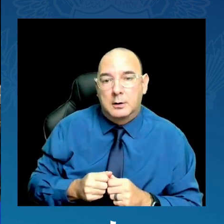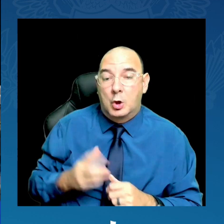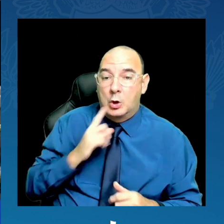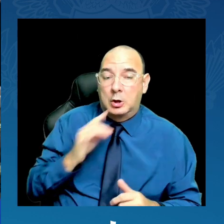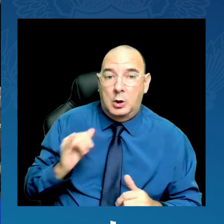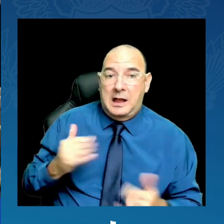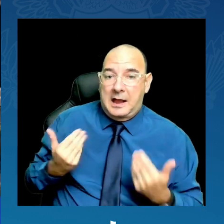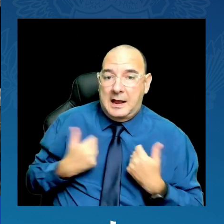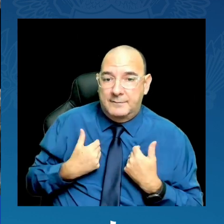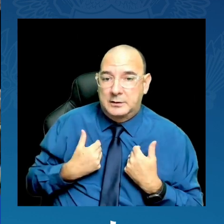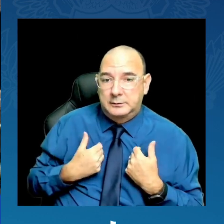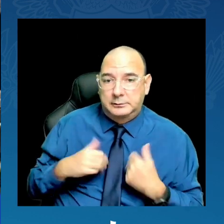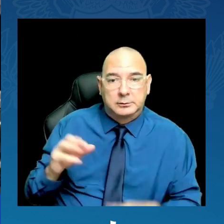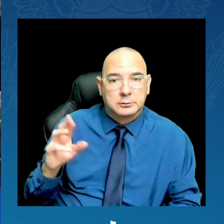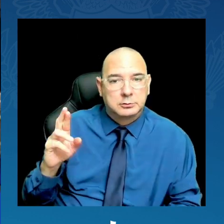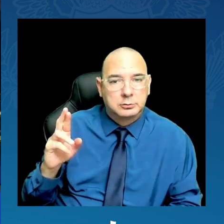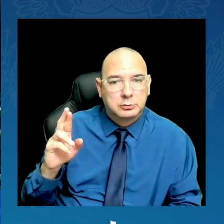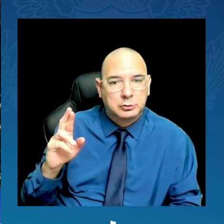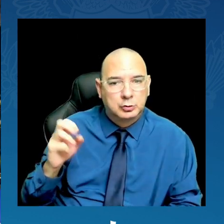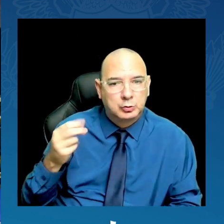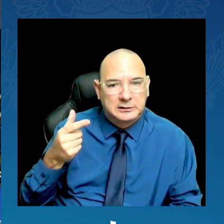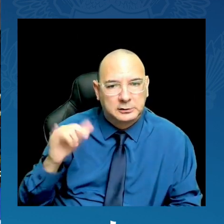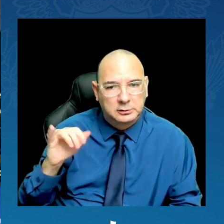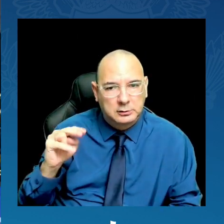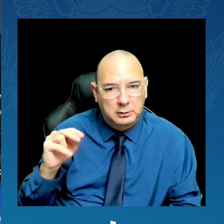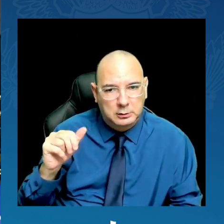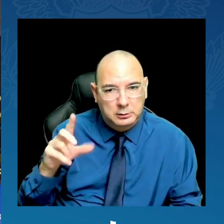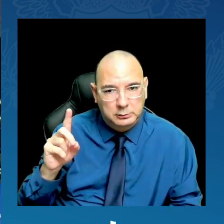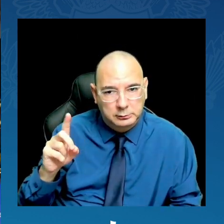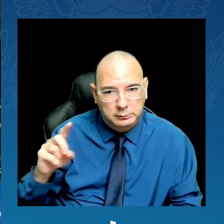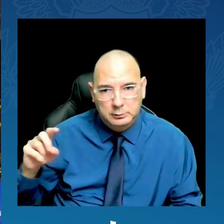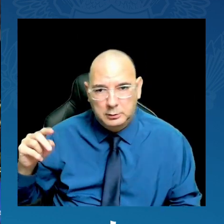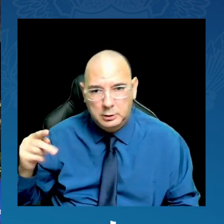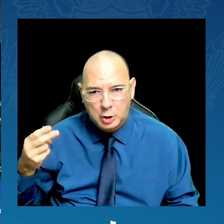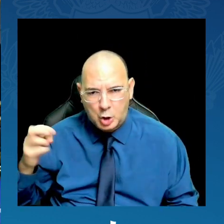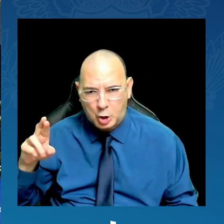Desroches here and from Rice University, and I want to thank him as well.